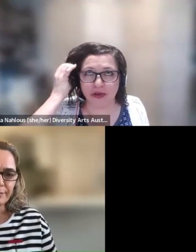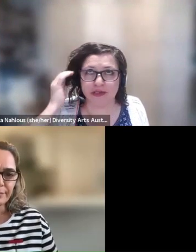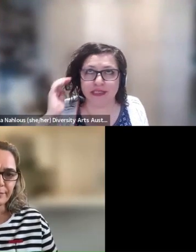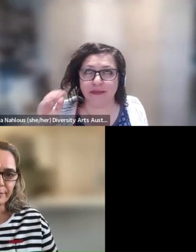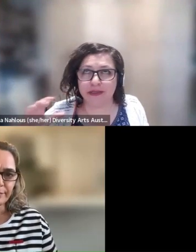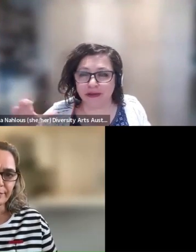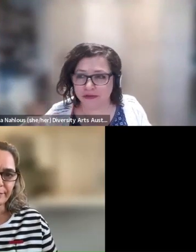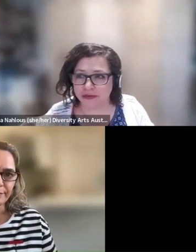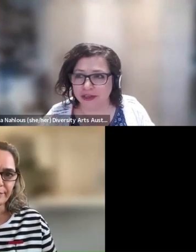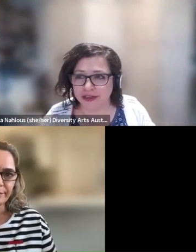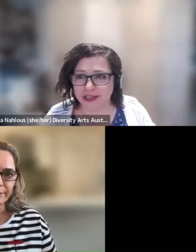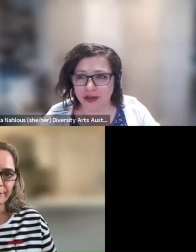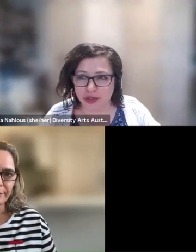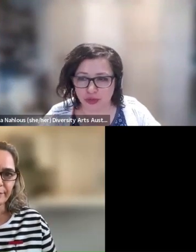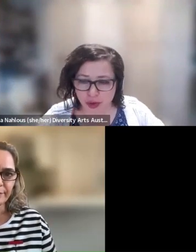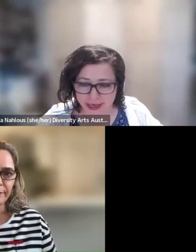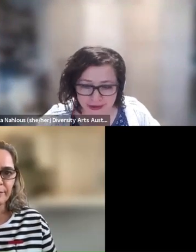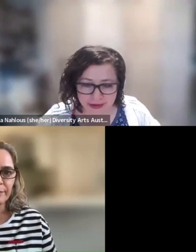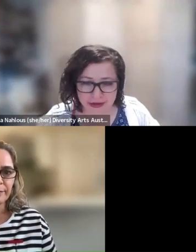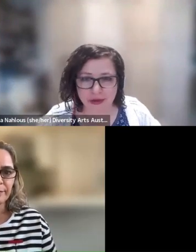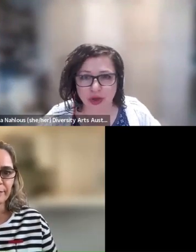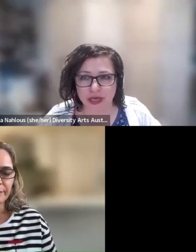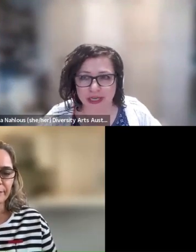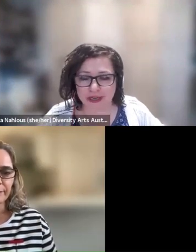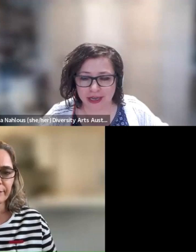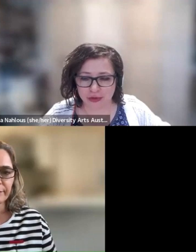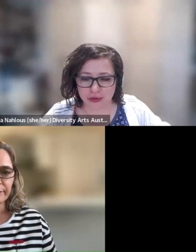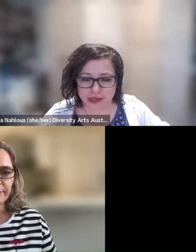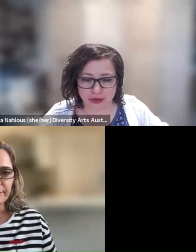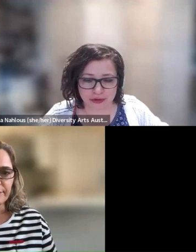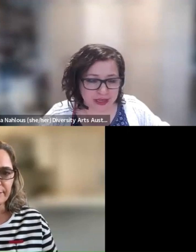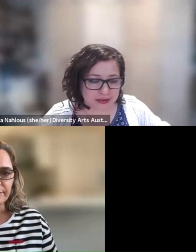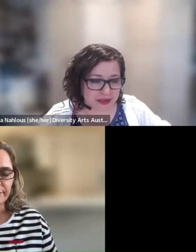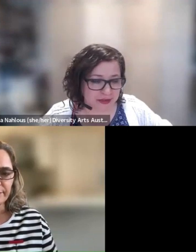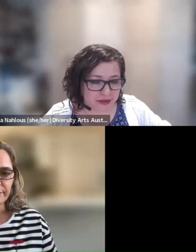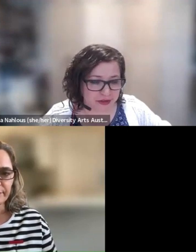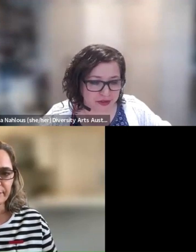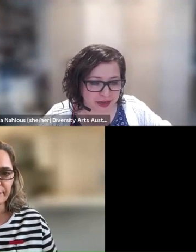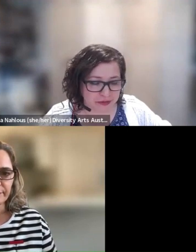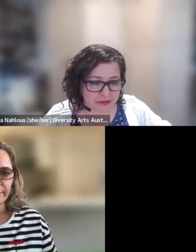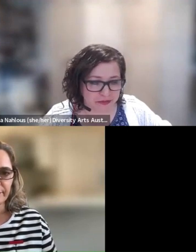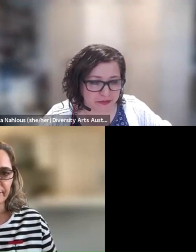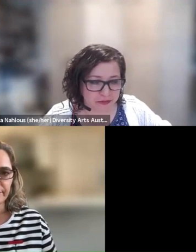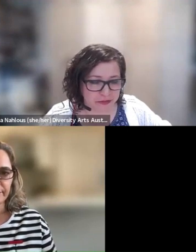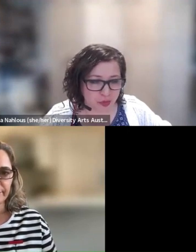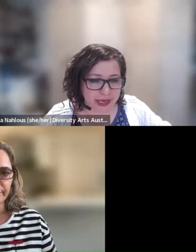concept of, you know, two way learning and also that the way